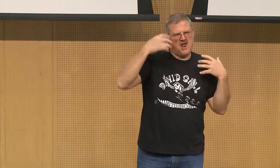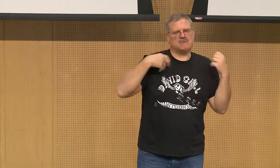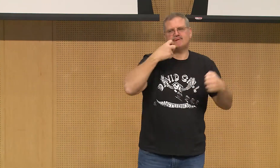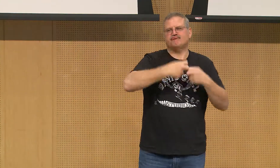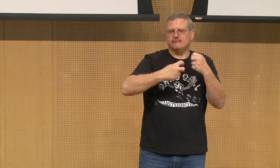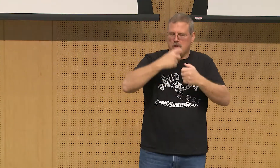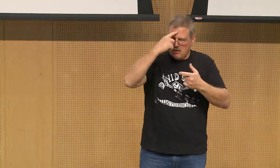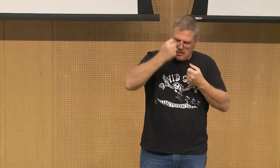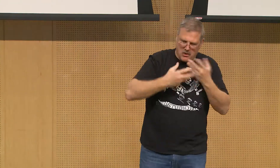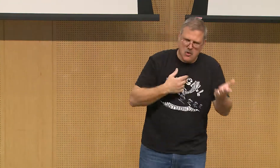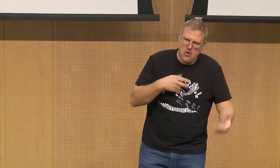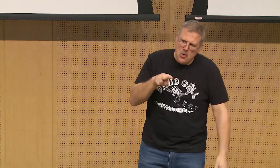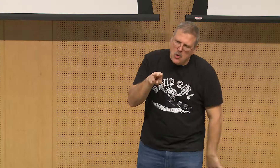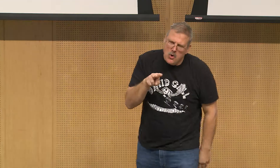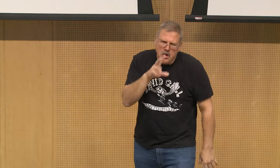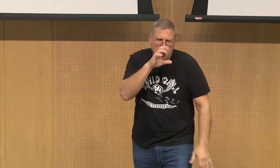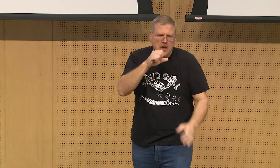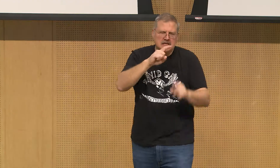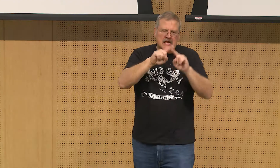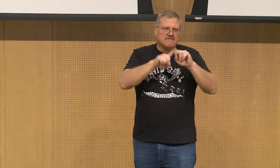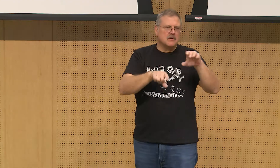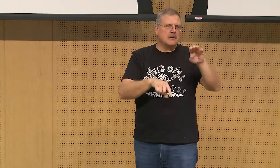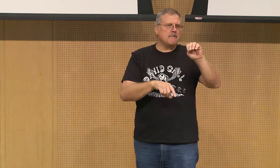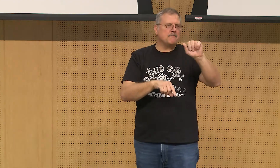He had an abusive father, had mental health issues,